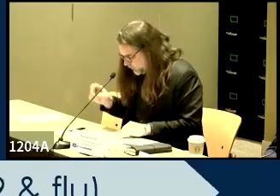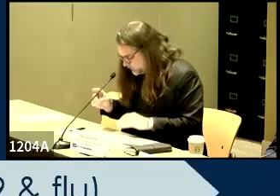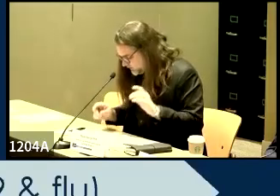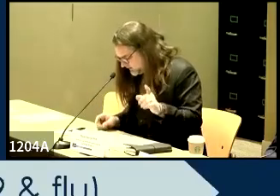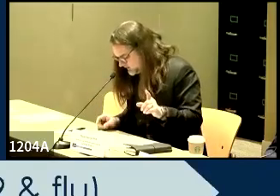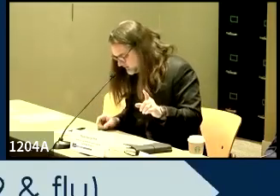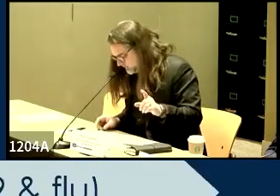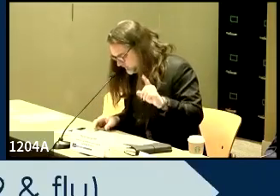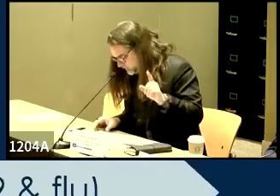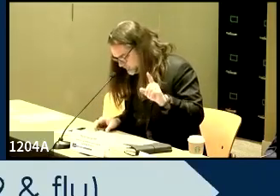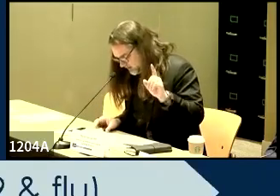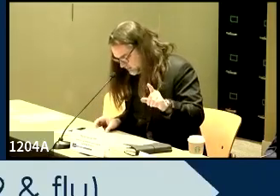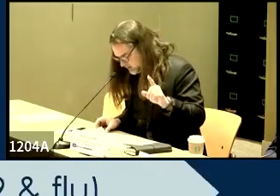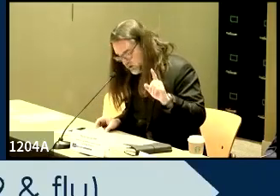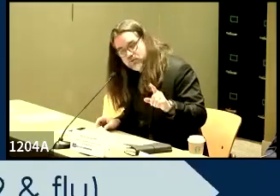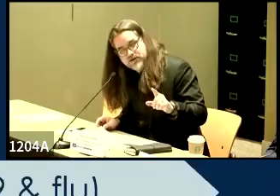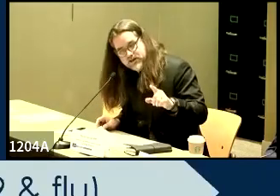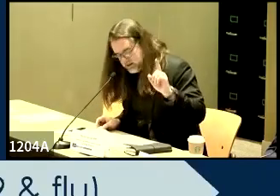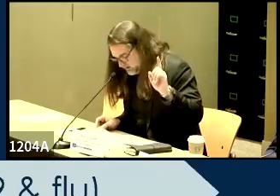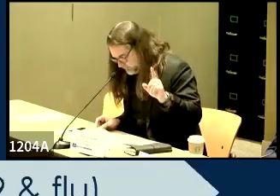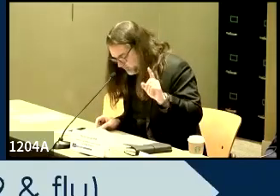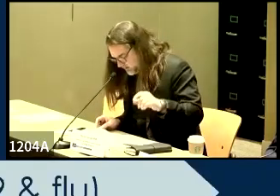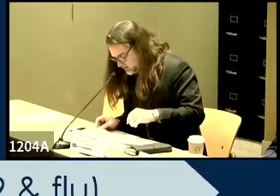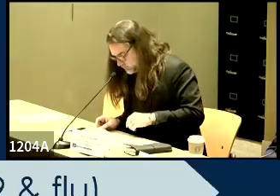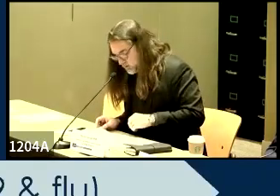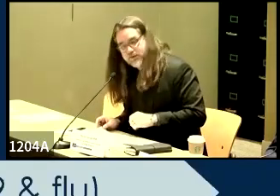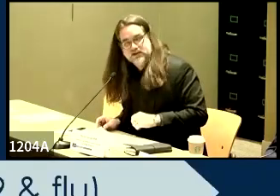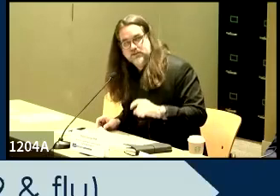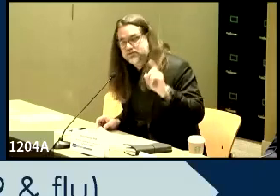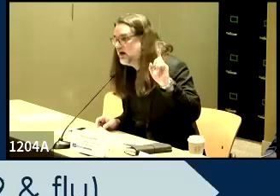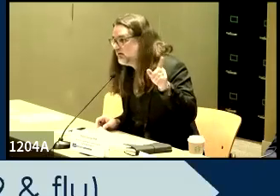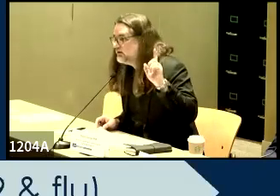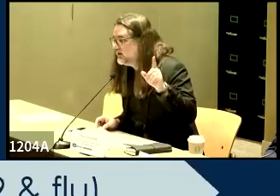We released the first public COVID and influenza growth estimates for every state.